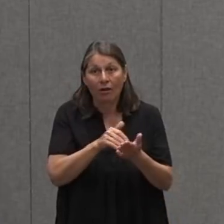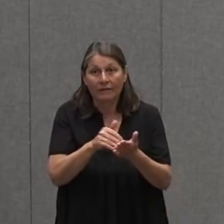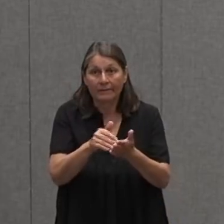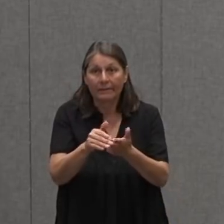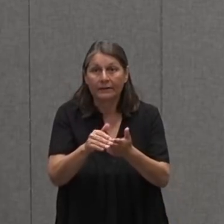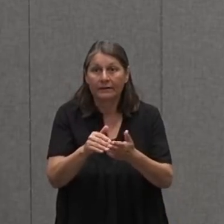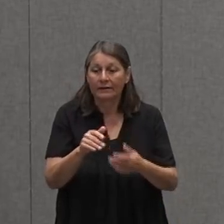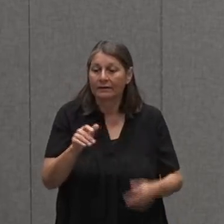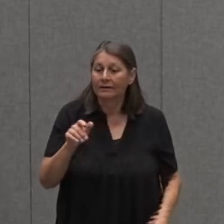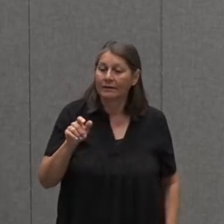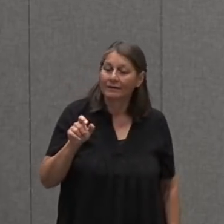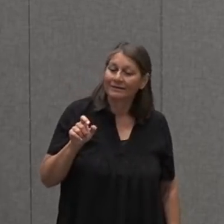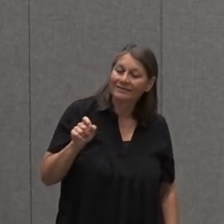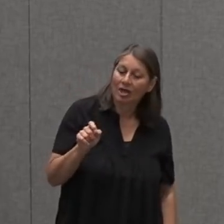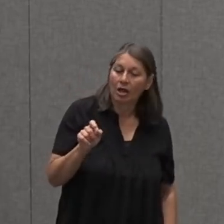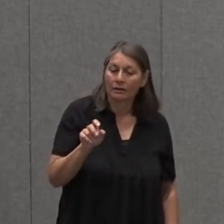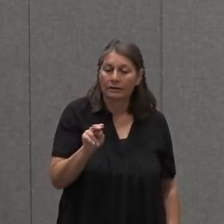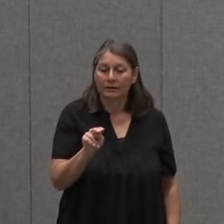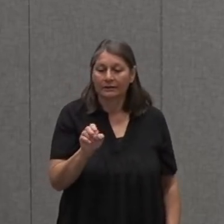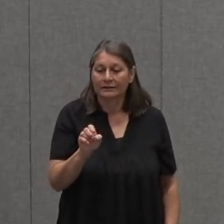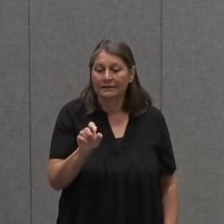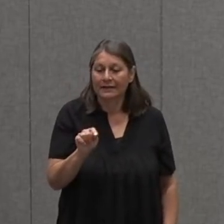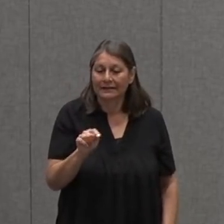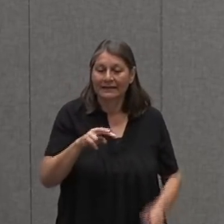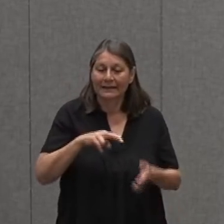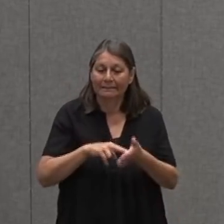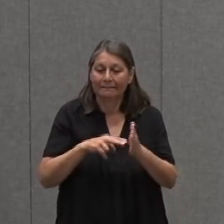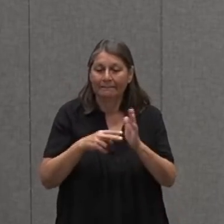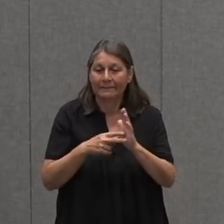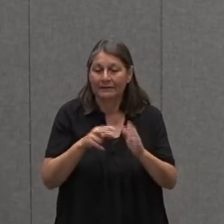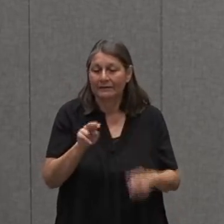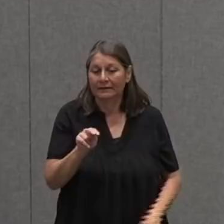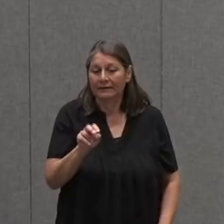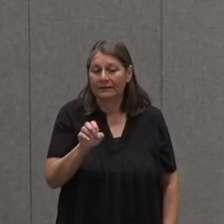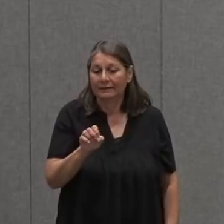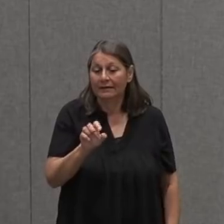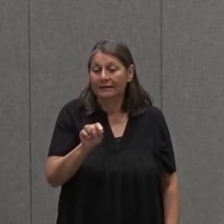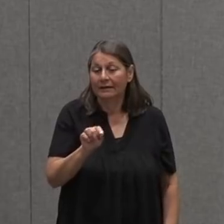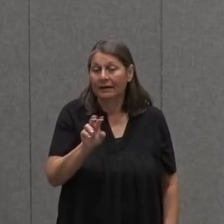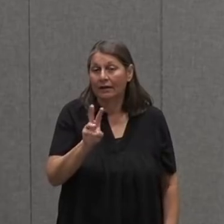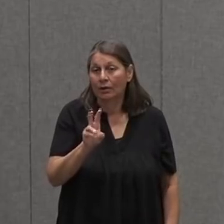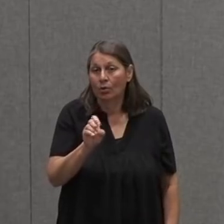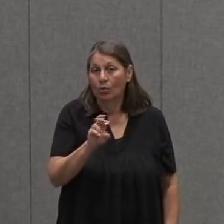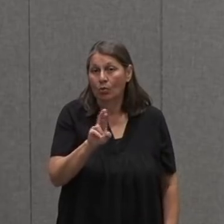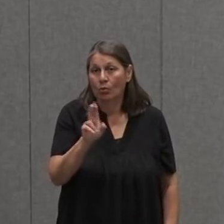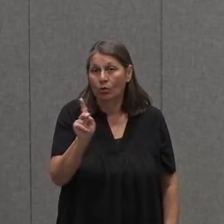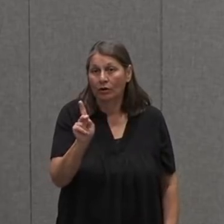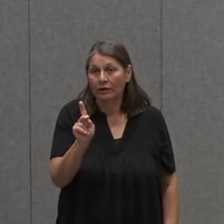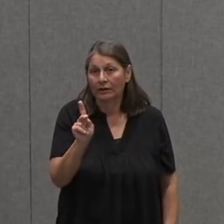That means network, and it's also used by businesses so I wouldn't call that one credible either.